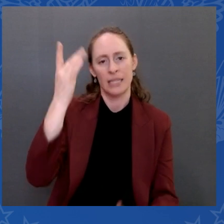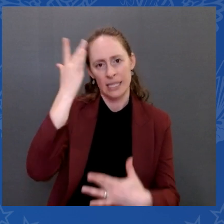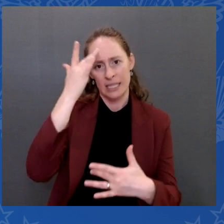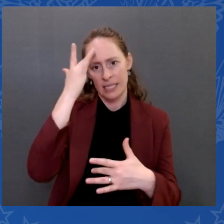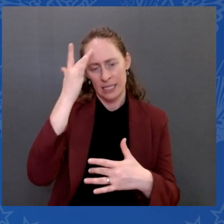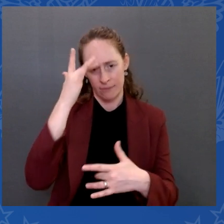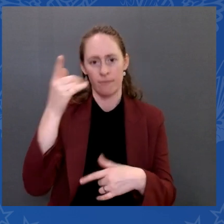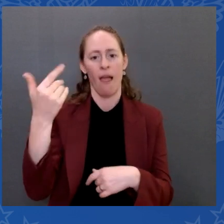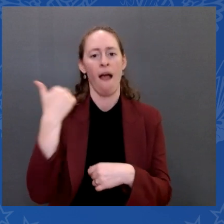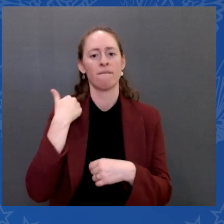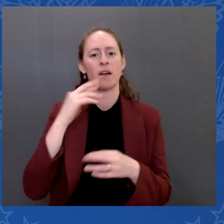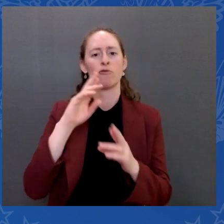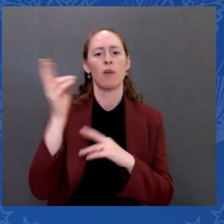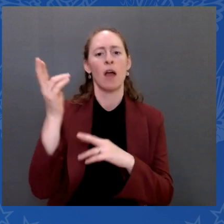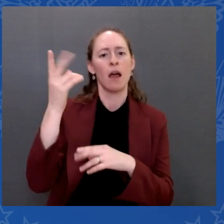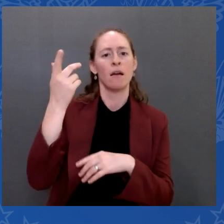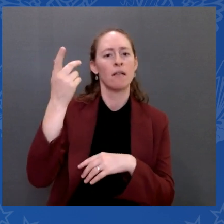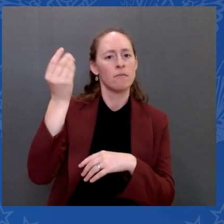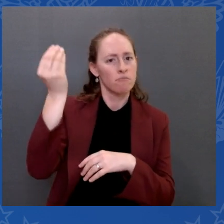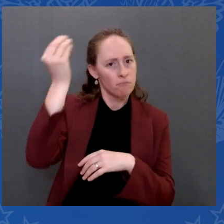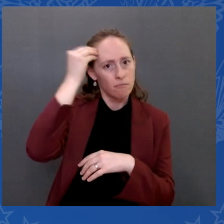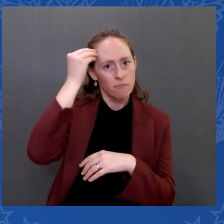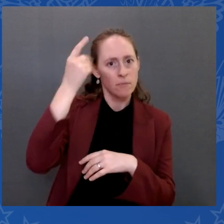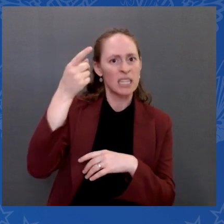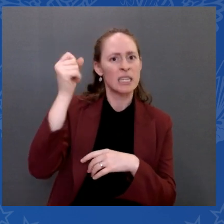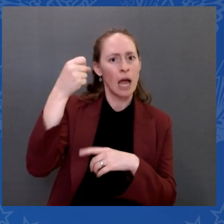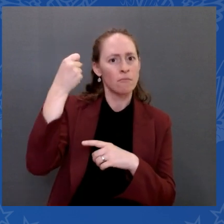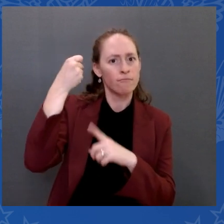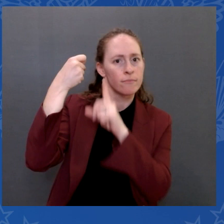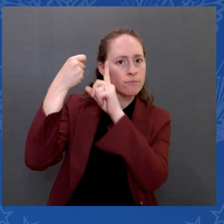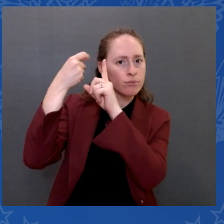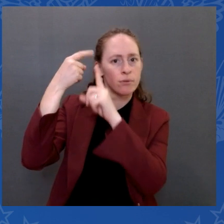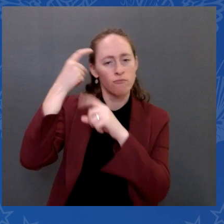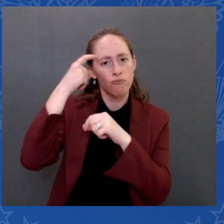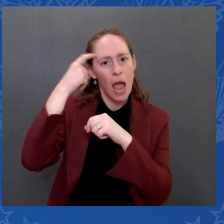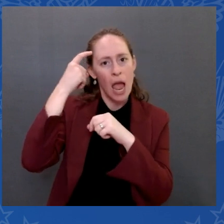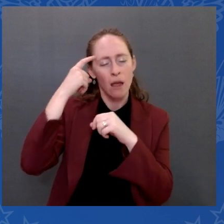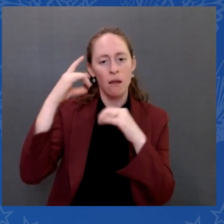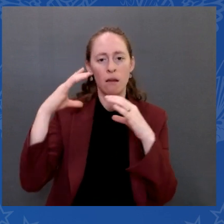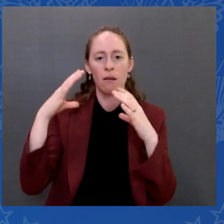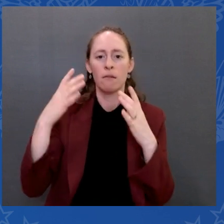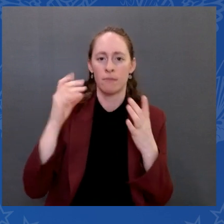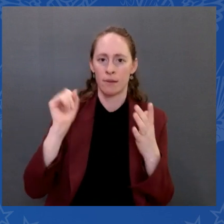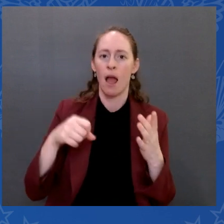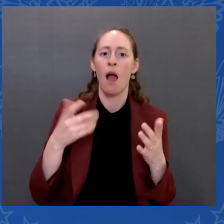to control the Parkinson's symptoms, which are very difficult to live with.